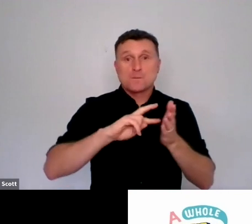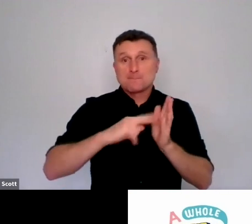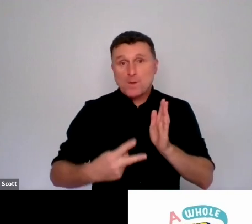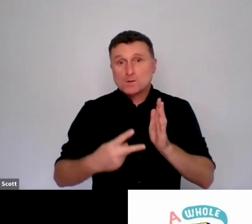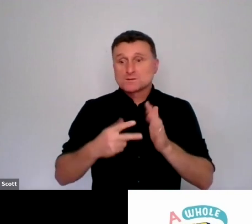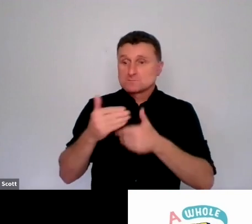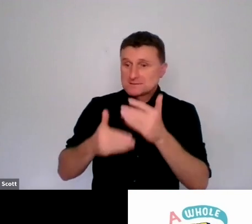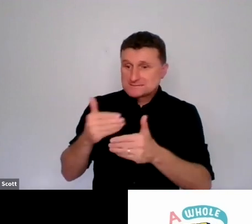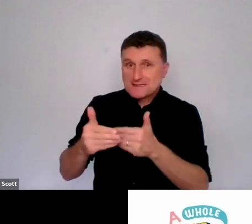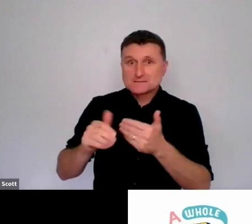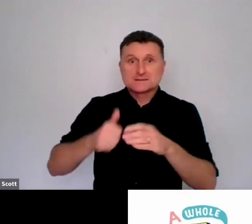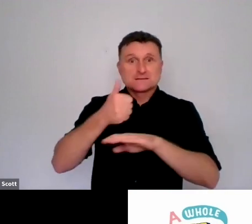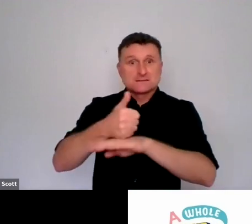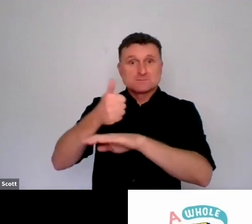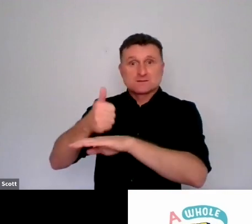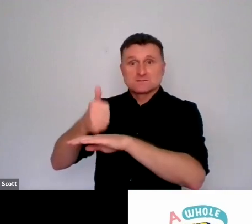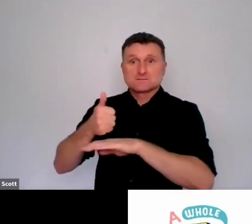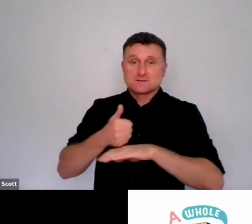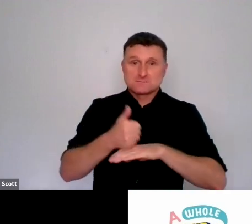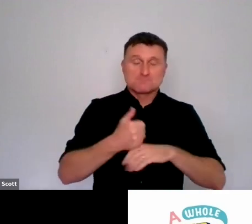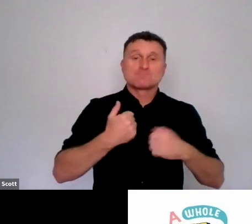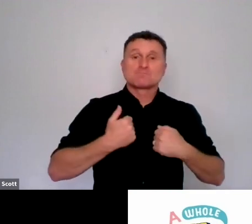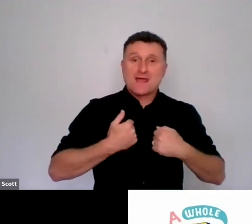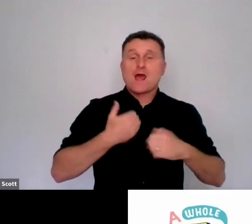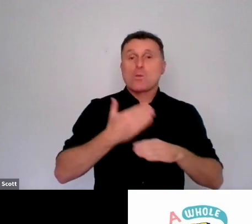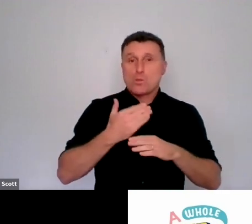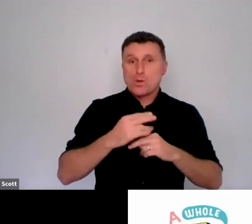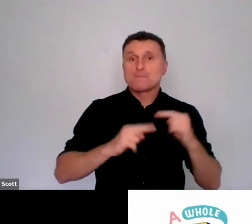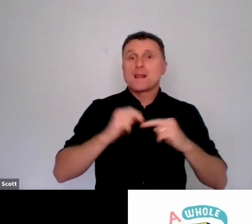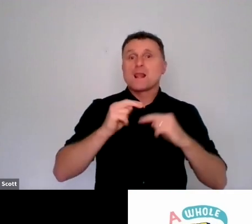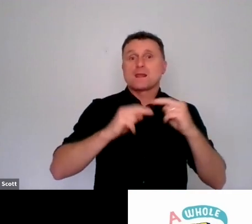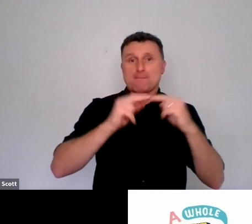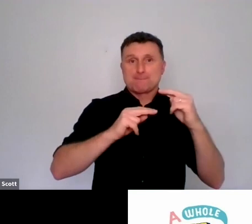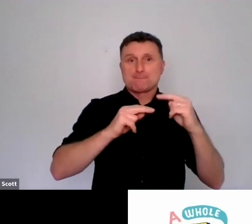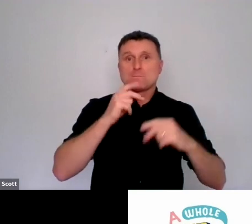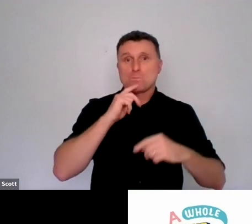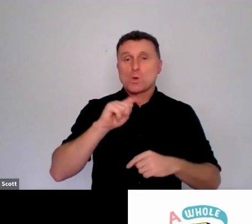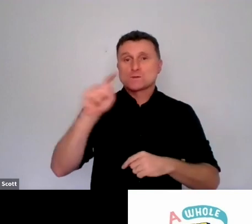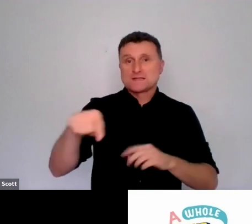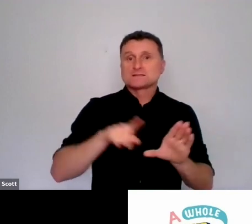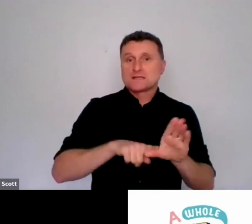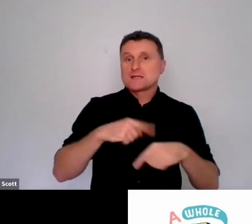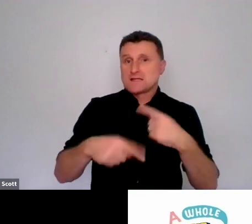But we hope that that will continue to build in the new year for the betterment of us all.